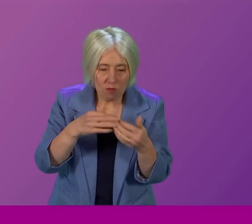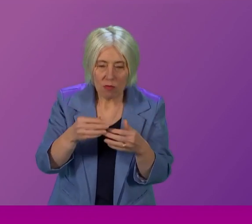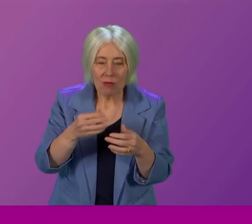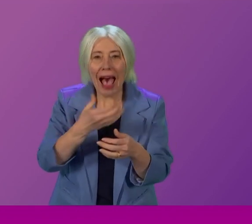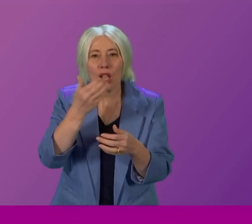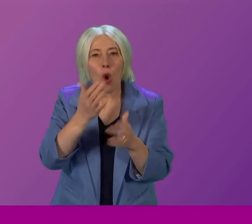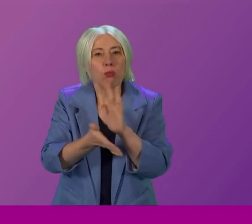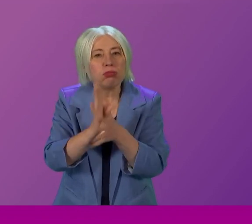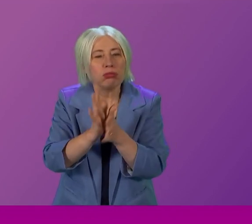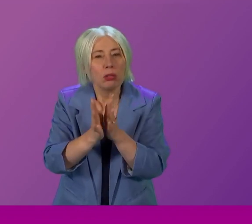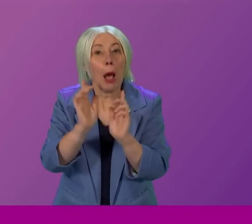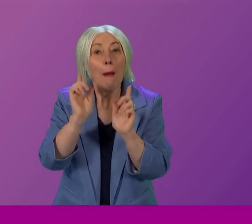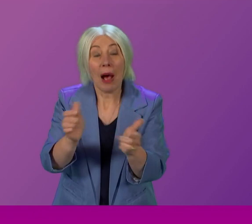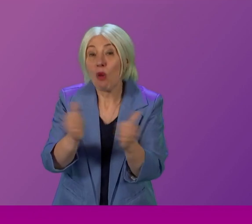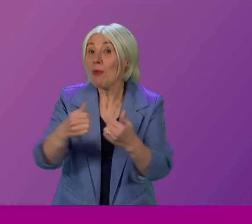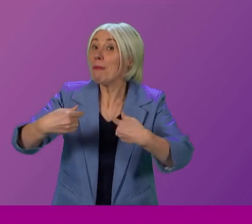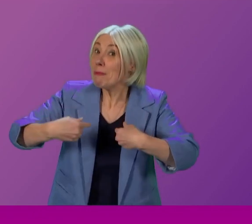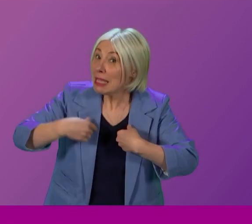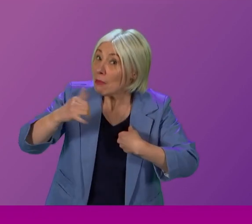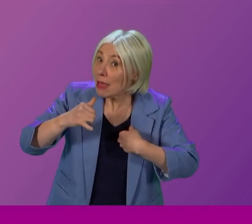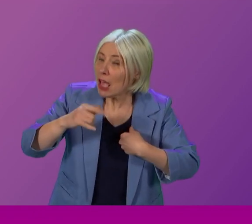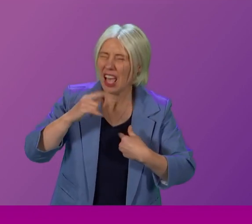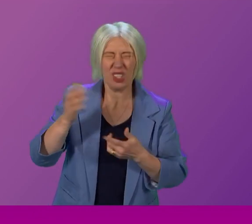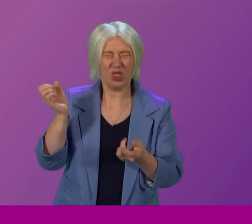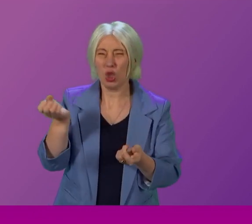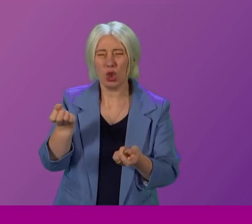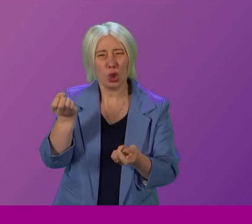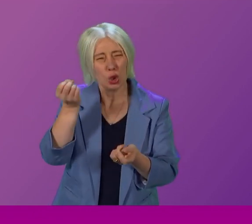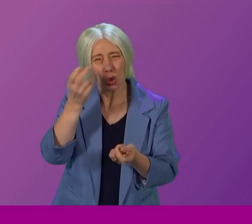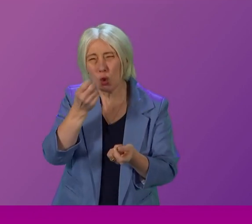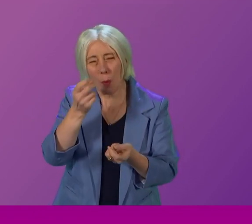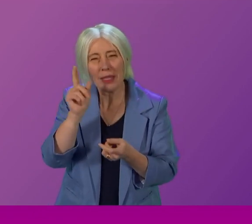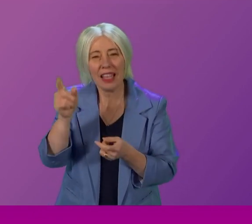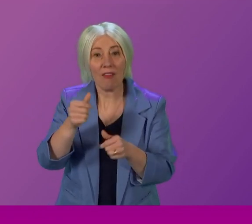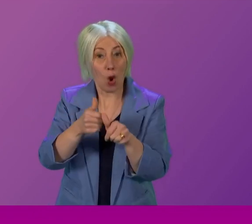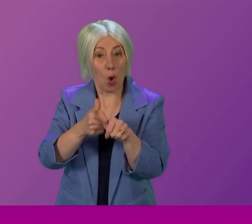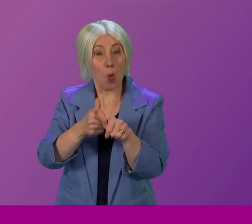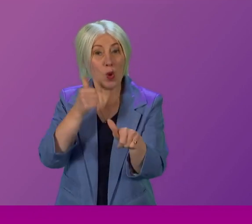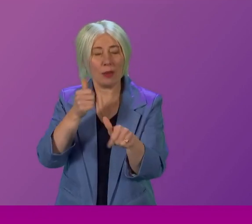but does she agree that it would be absurd if whisky distilleries, which are so important to